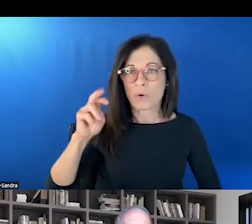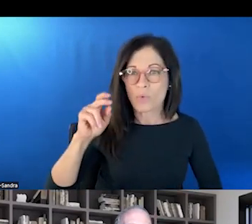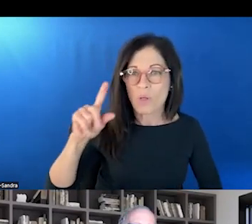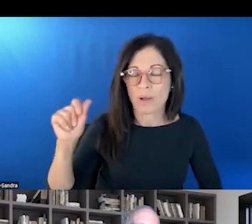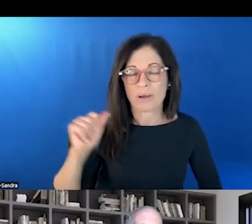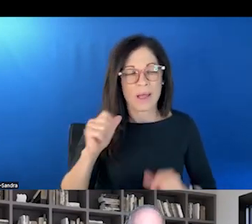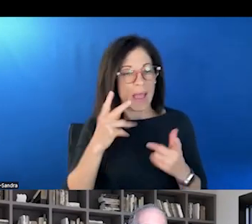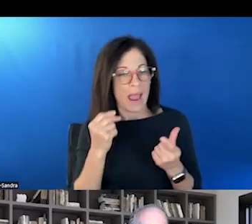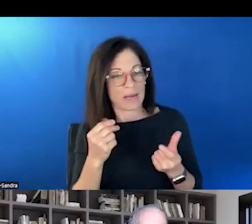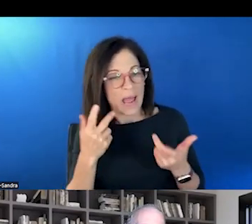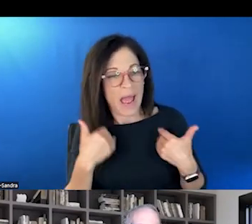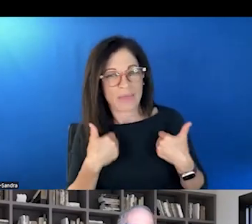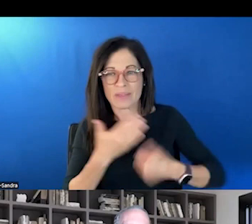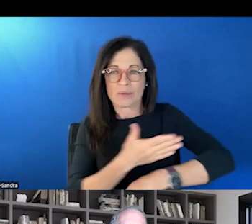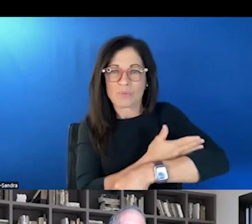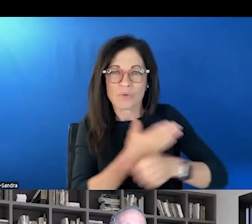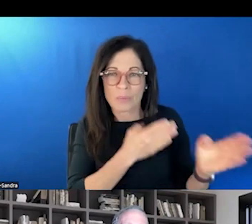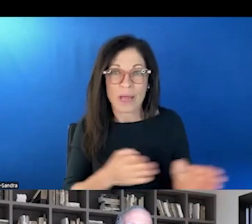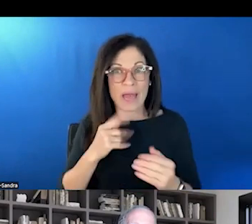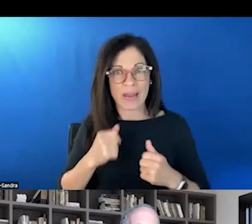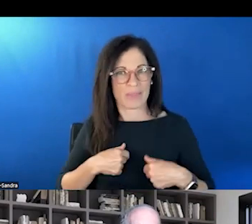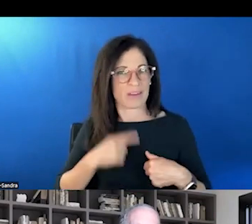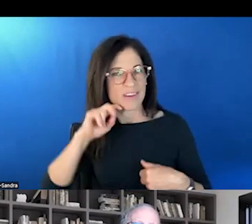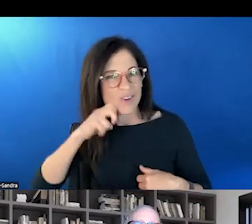NOT SEEN AND CREATED THAT IN HEALTHCARE AND HENRY FORD